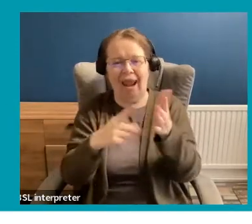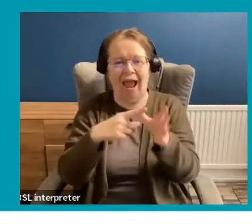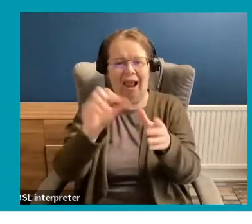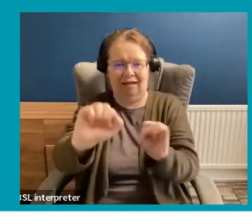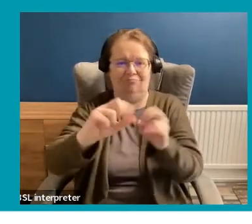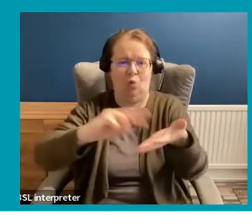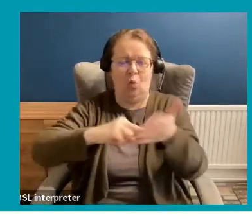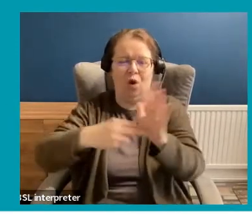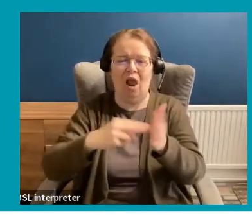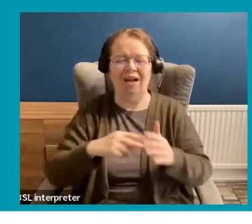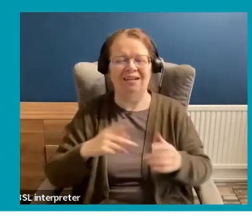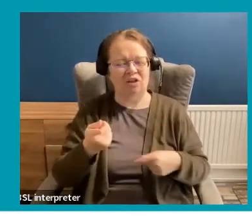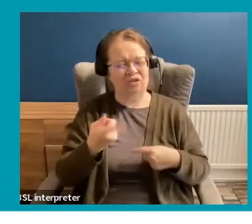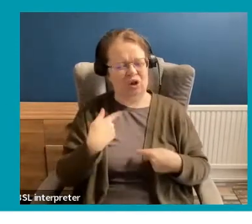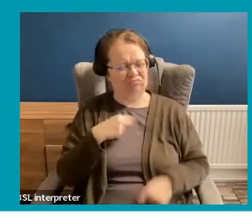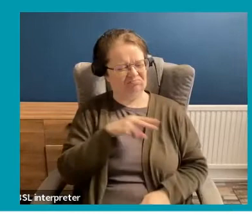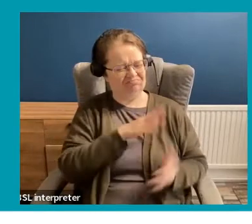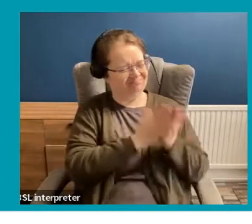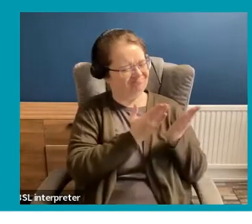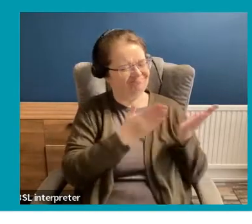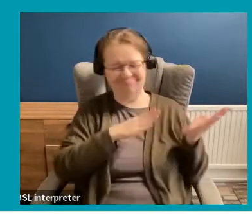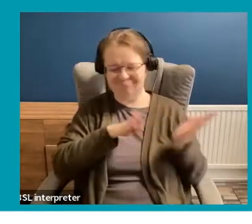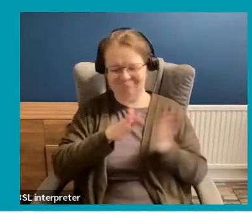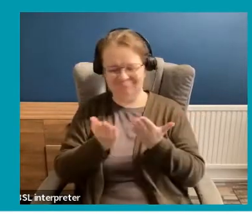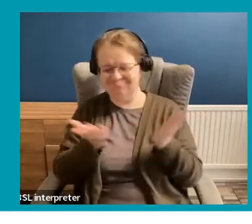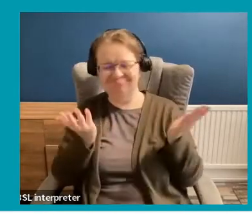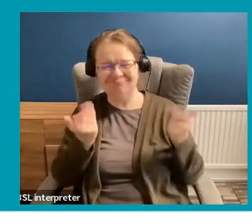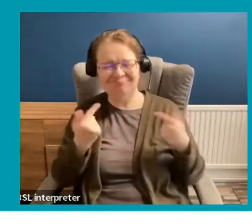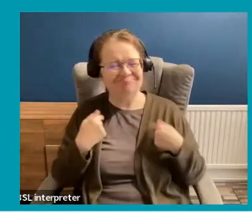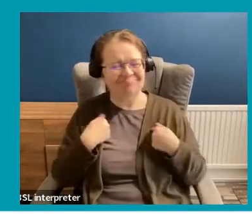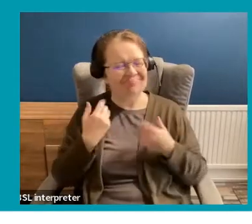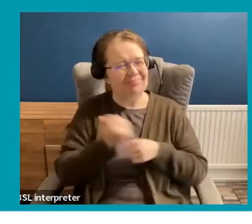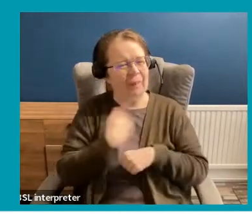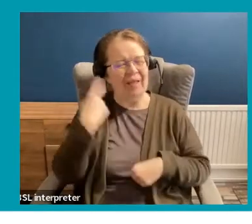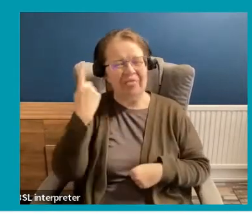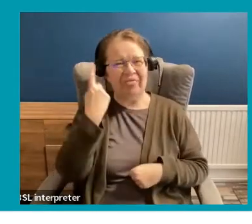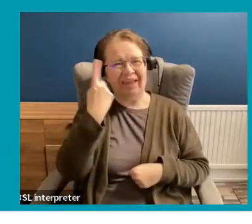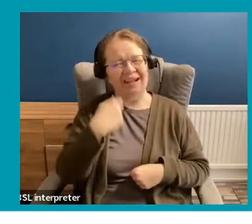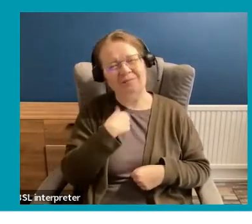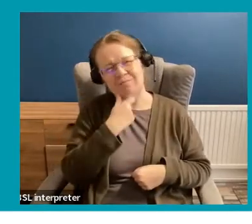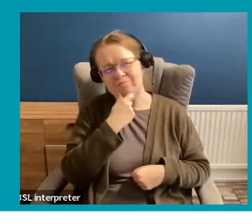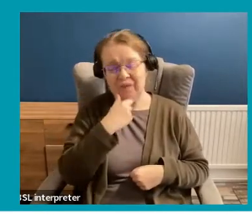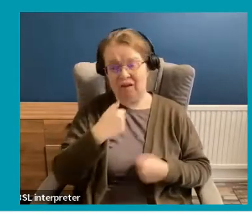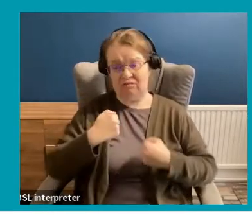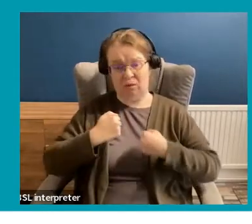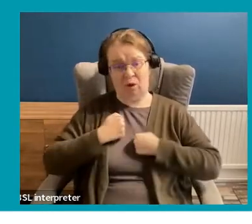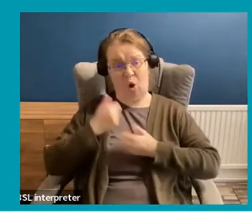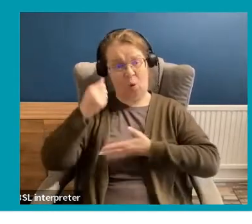So it got me thinking and that coupled with my own experiences working in large